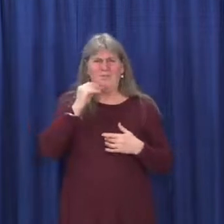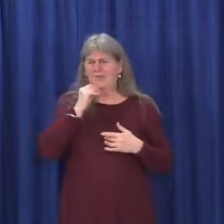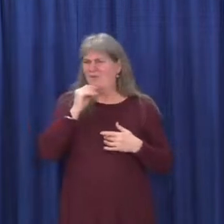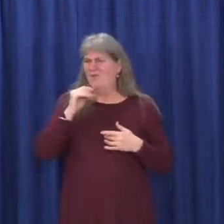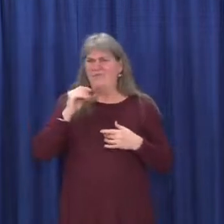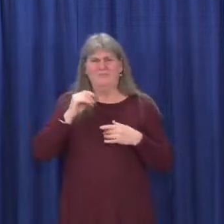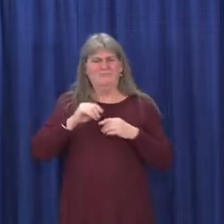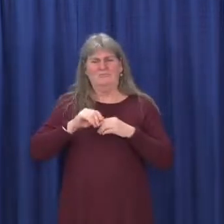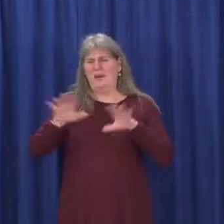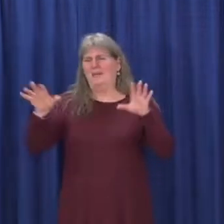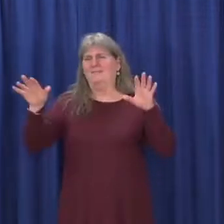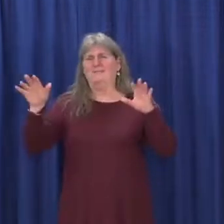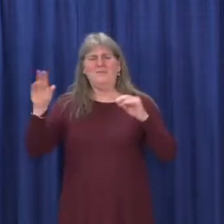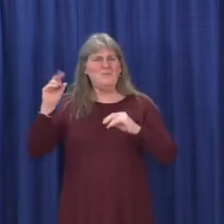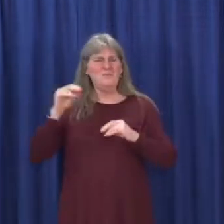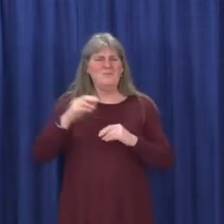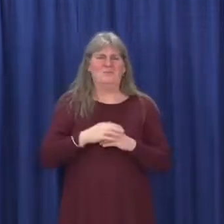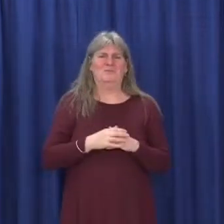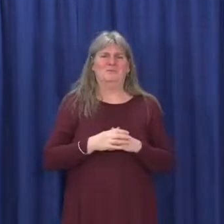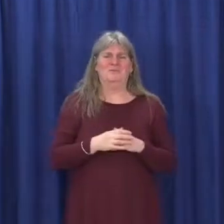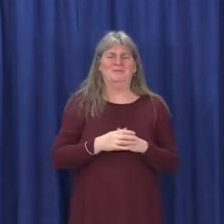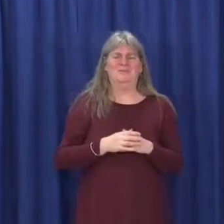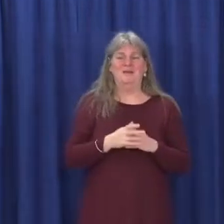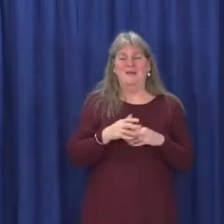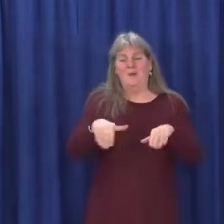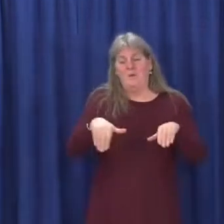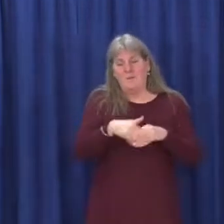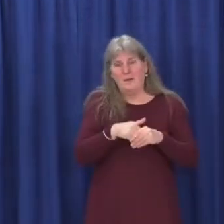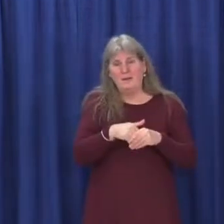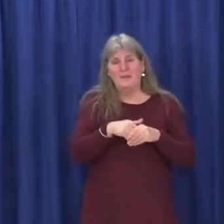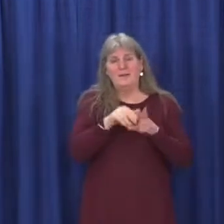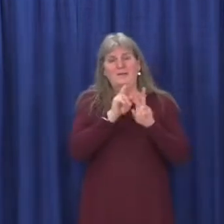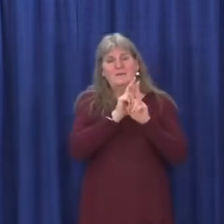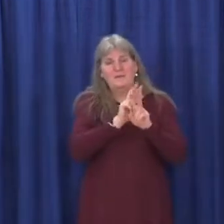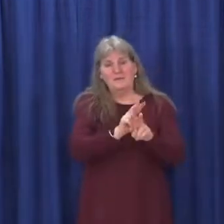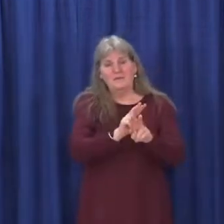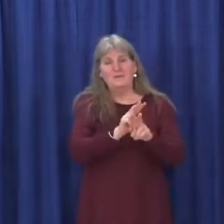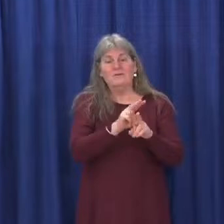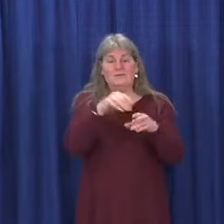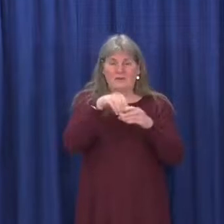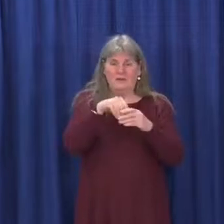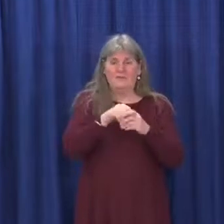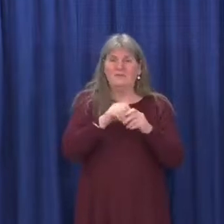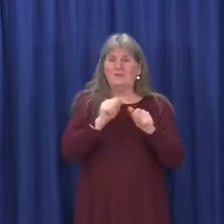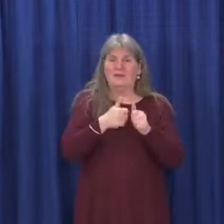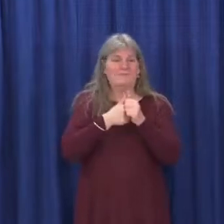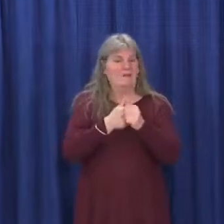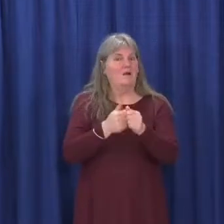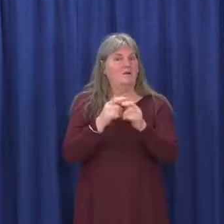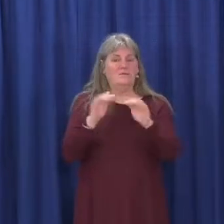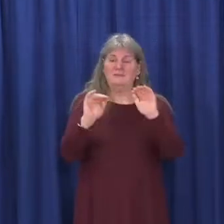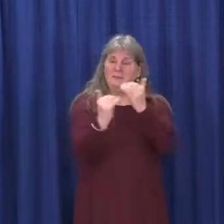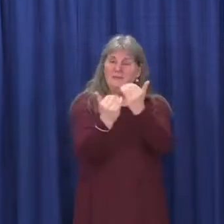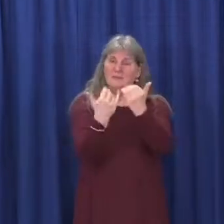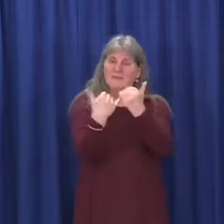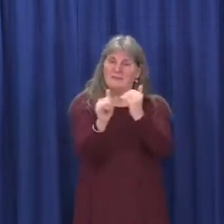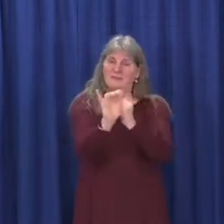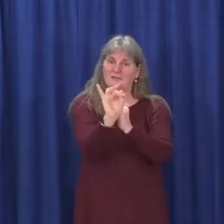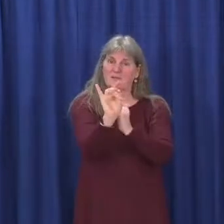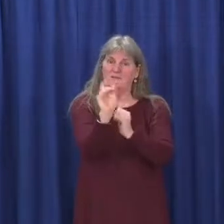You know, you can have a wedding or a funeral indoors, and you need to follow the same guidance, the 25 people or 50% of venue capacity.